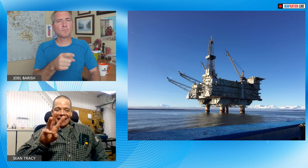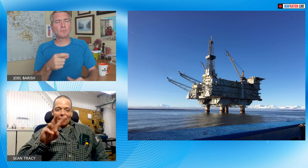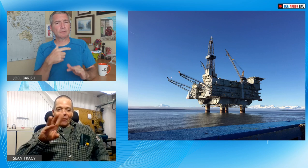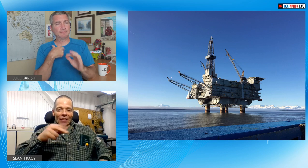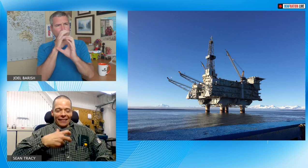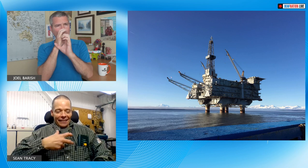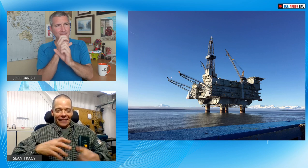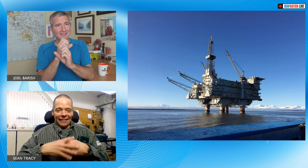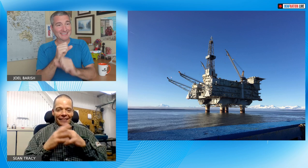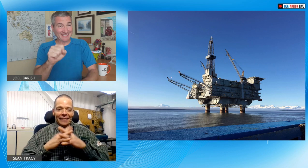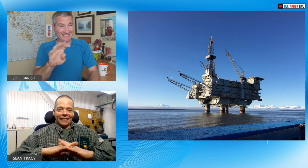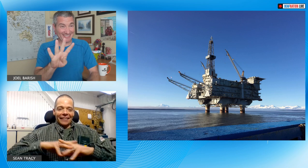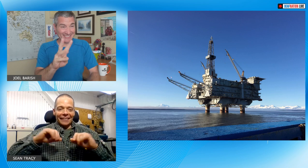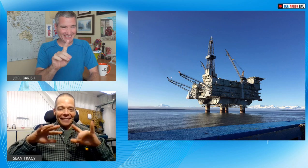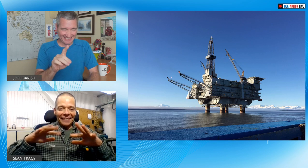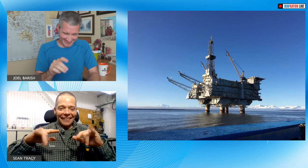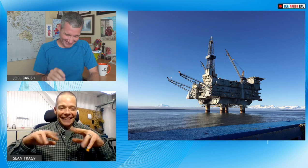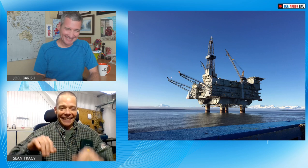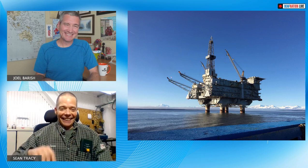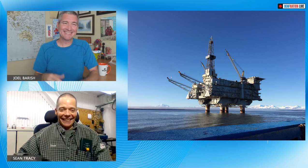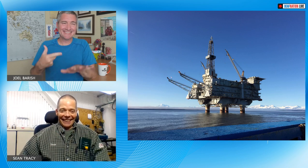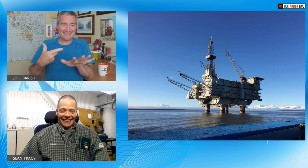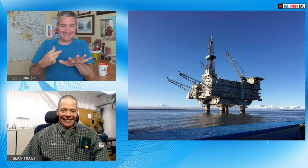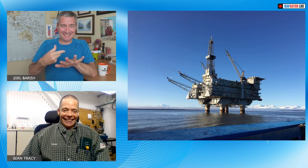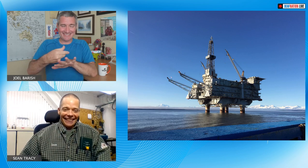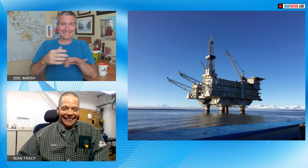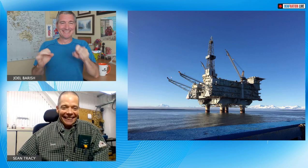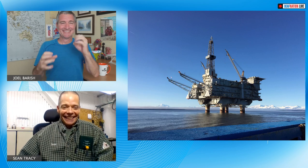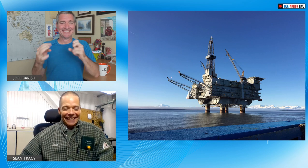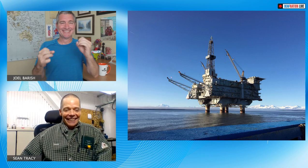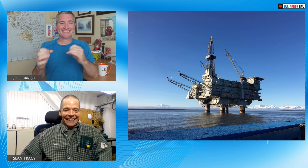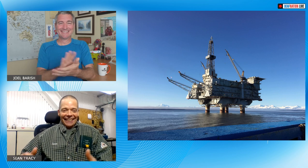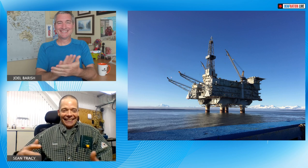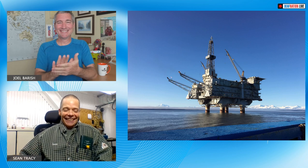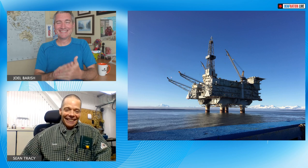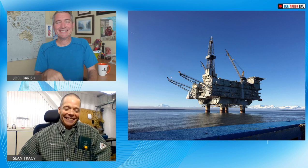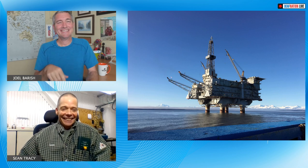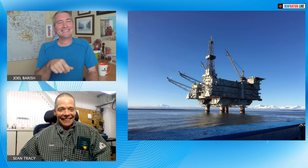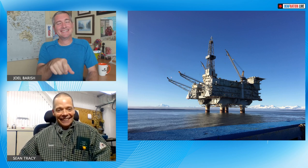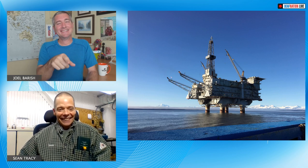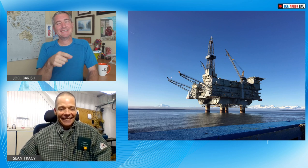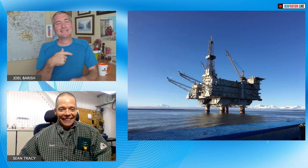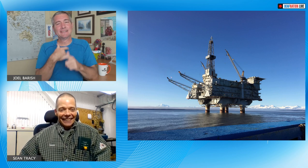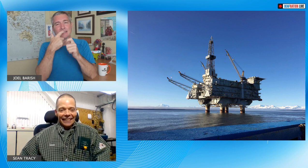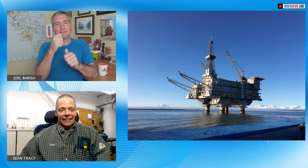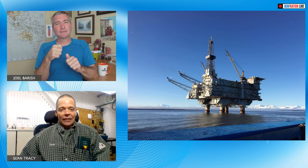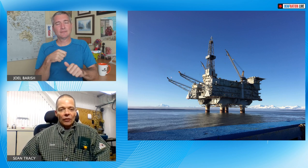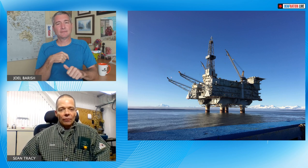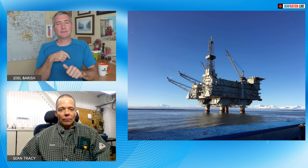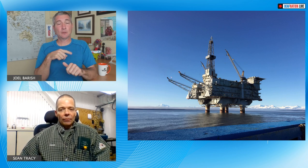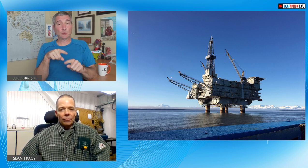It's like a shot of WD-40 to get the motor running. Yes!! WD-40! Oiling up your joints to get your hands ready to sign. So it's interesting -